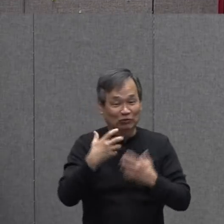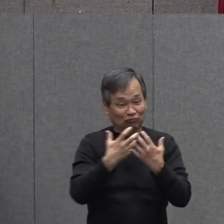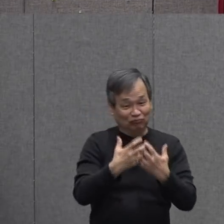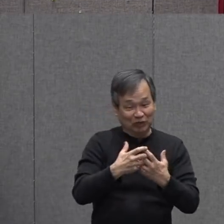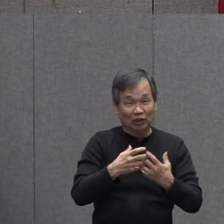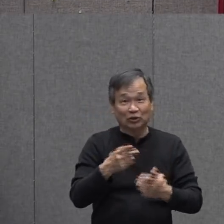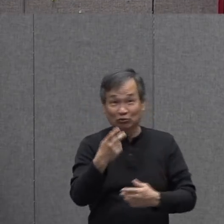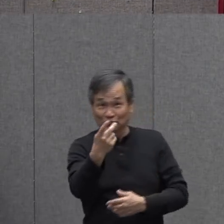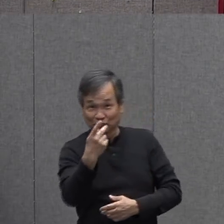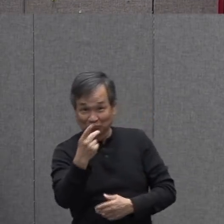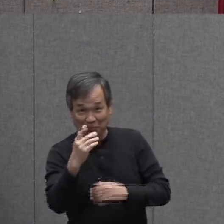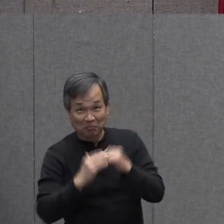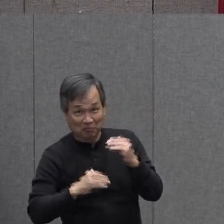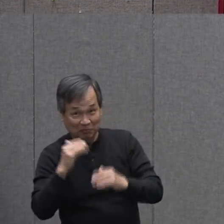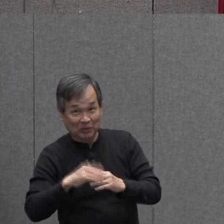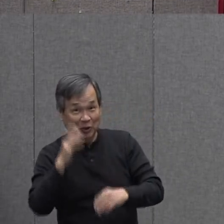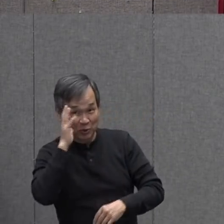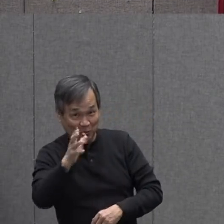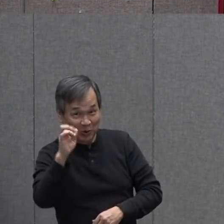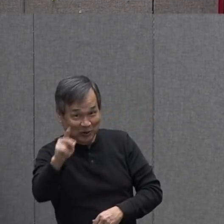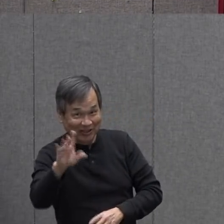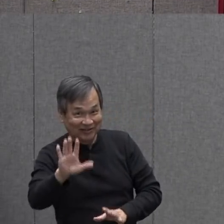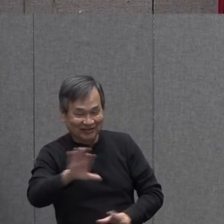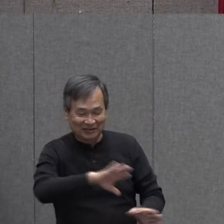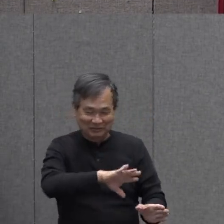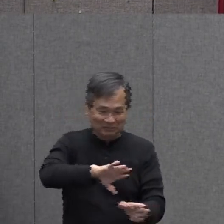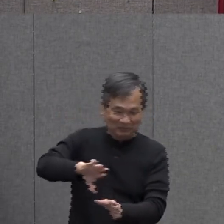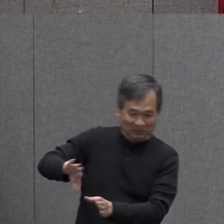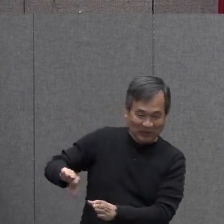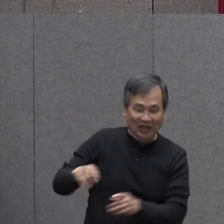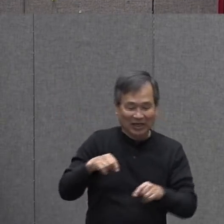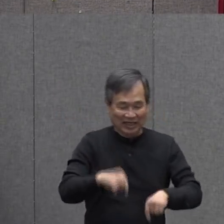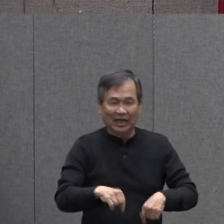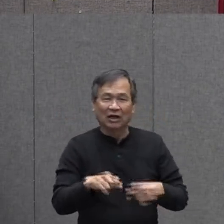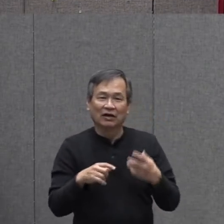So, I took apart this fan to take a closer look at it.